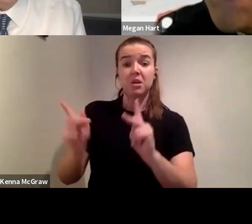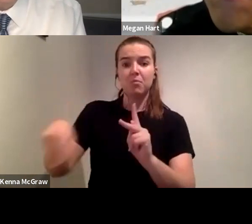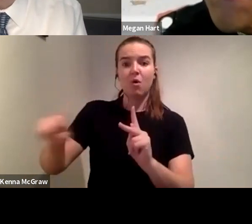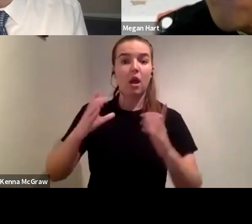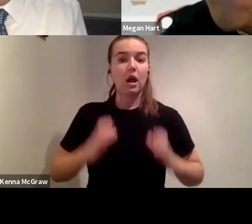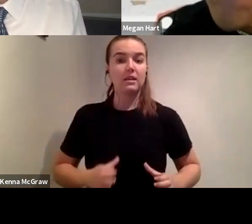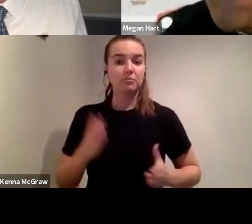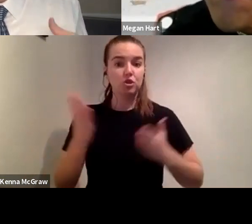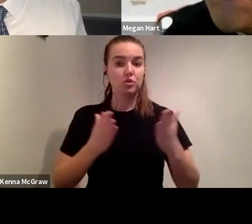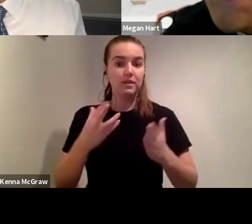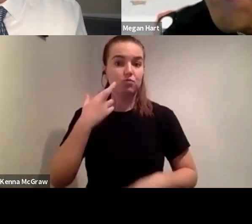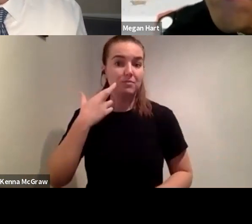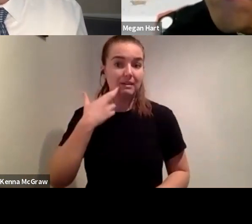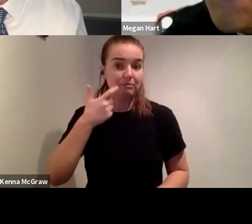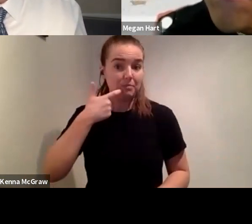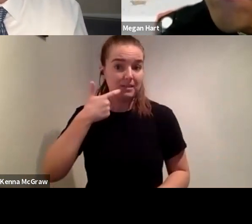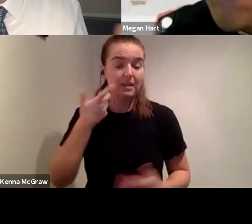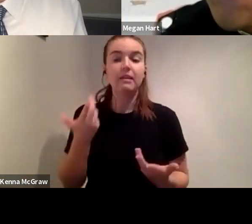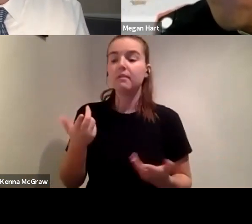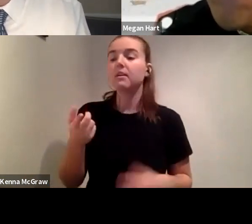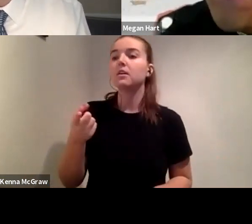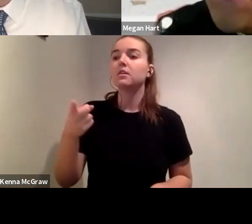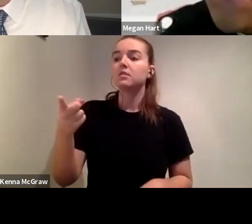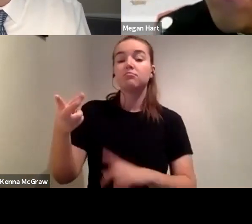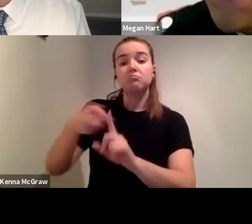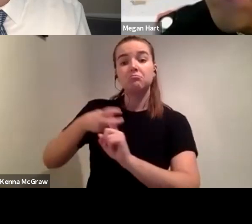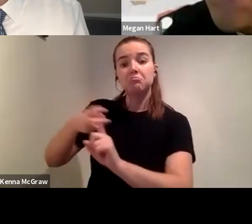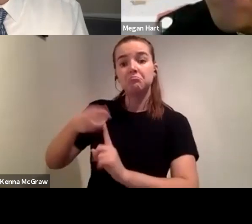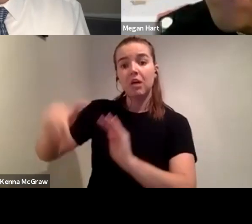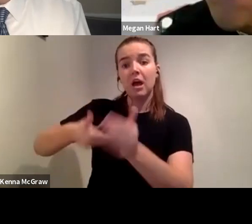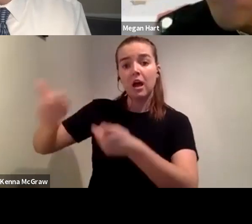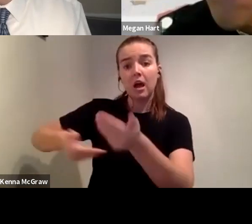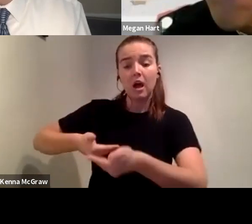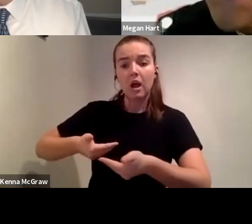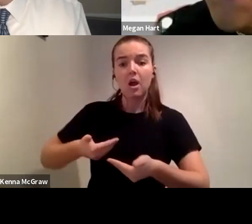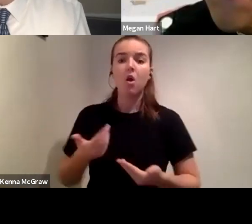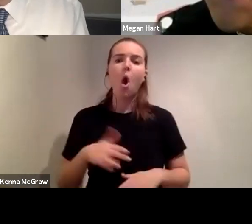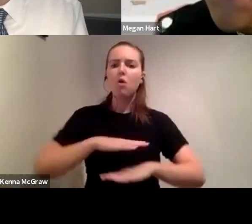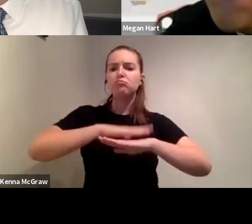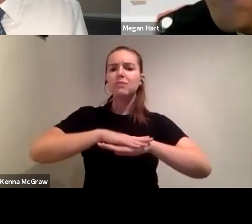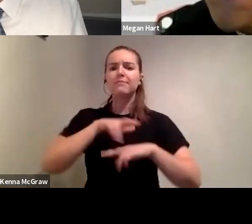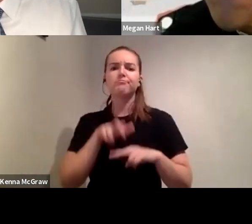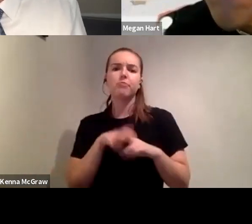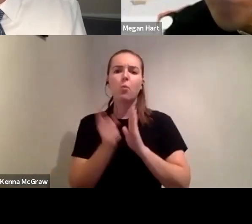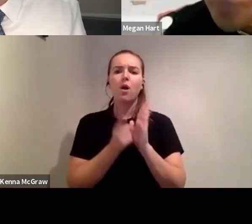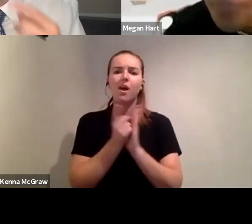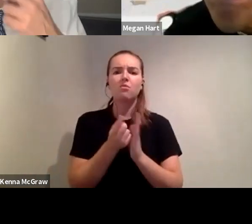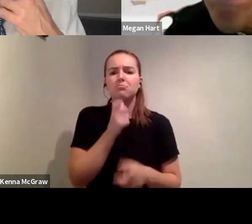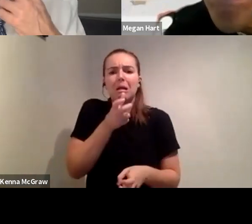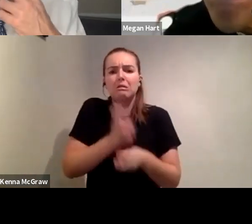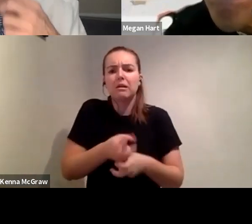The free stuff you talk about, the low-tech if you will includes additional breaks.